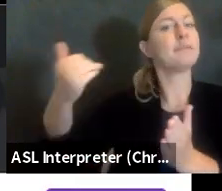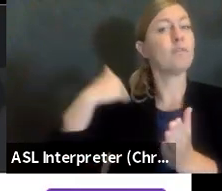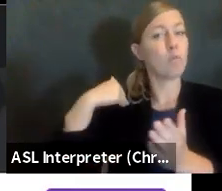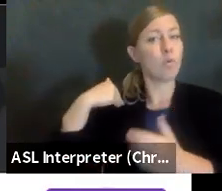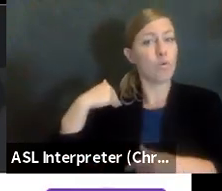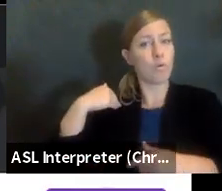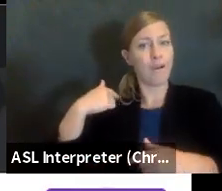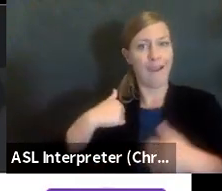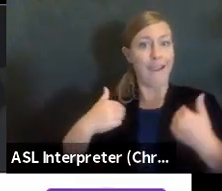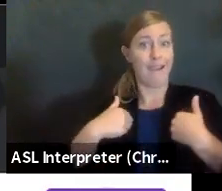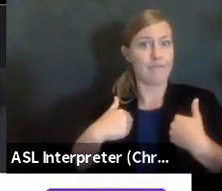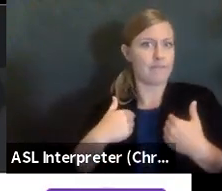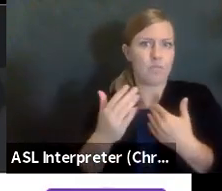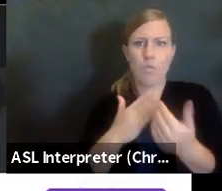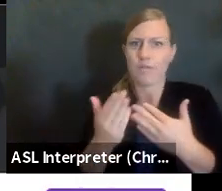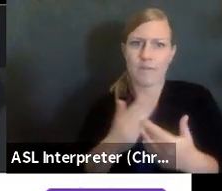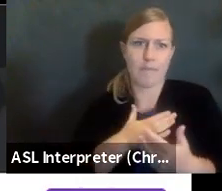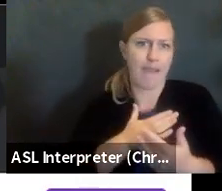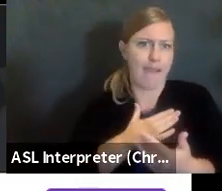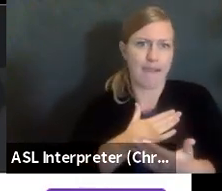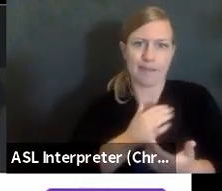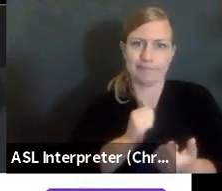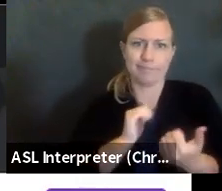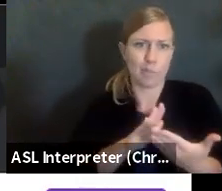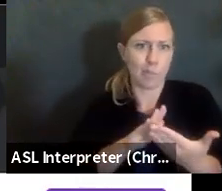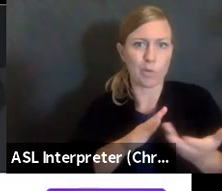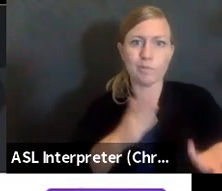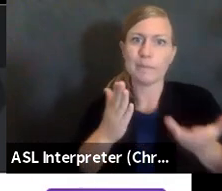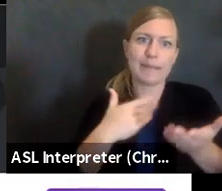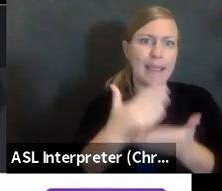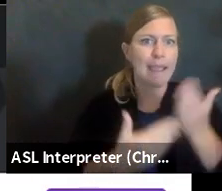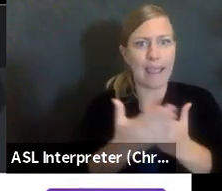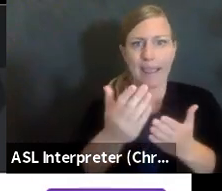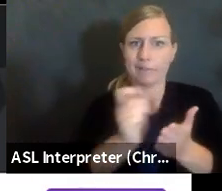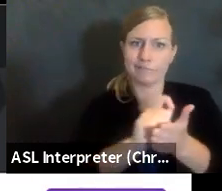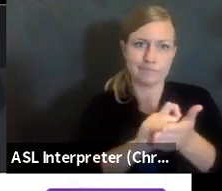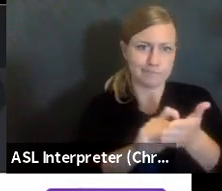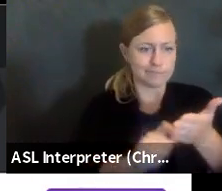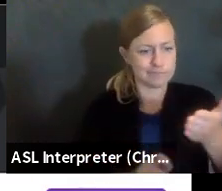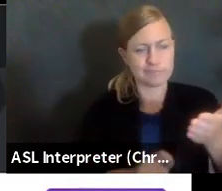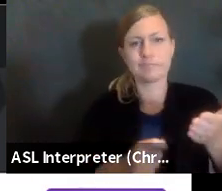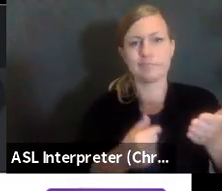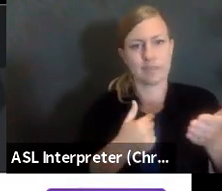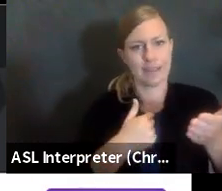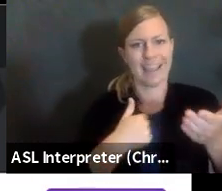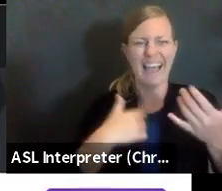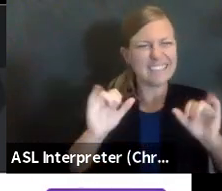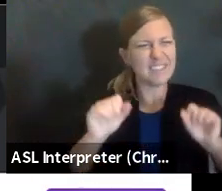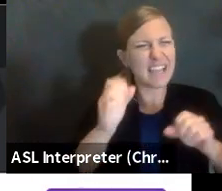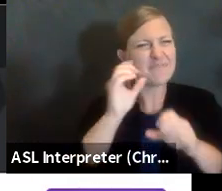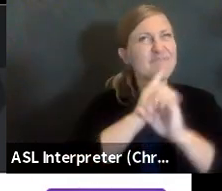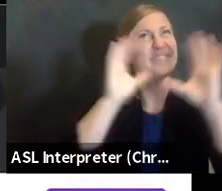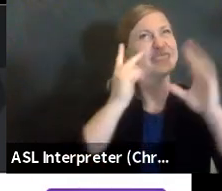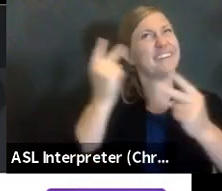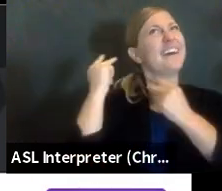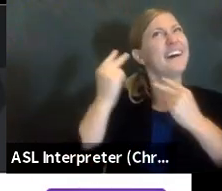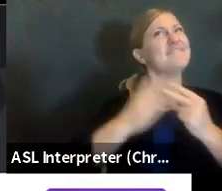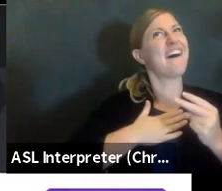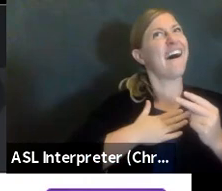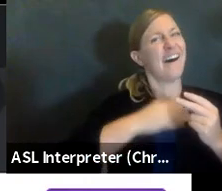ESD 101 - Jeff Crawford: have my whatever version I want. So if I'm doing my hand version. And I can still picture the first grade books that I had and a friend gave me a copy, like this is golden.